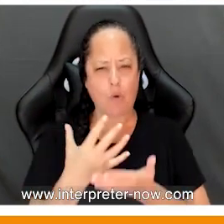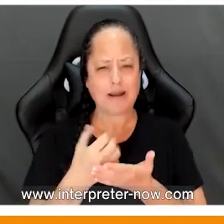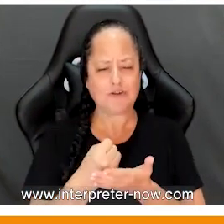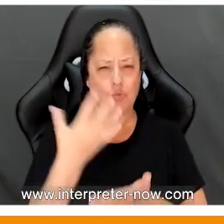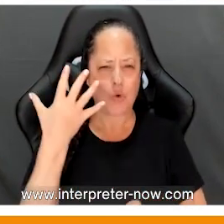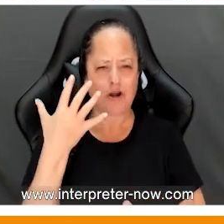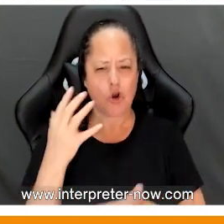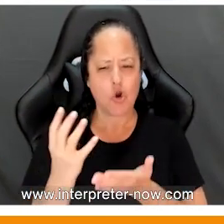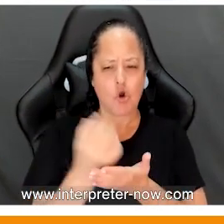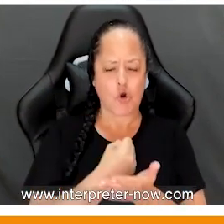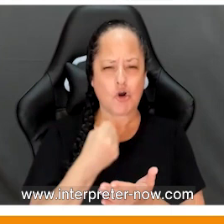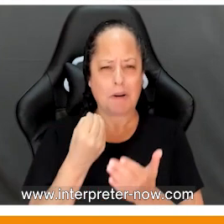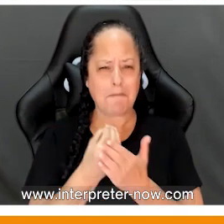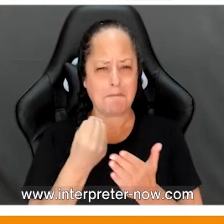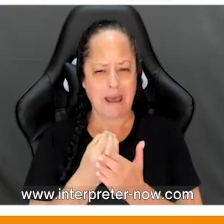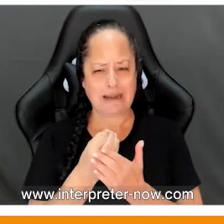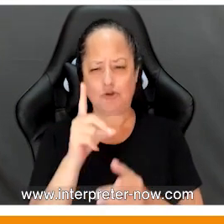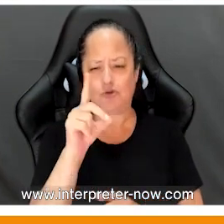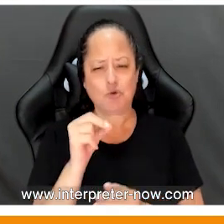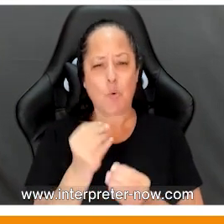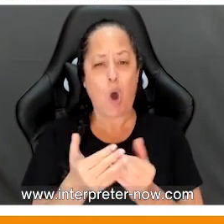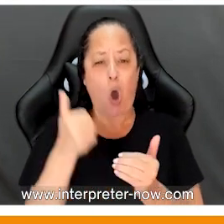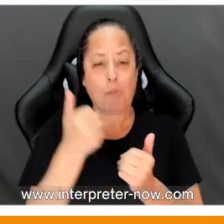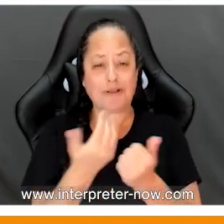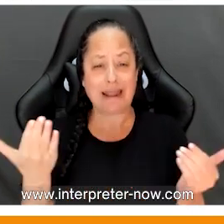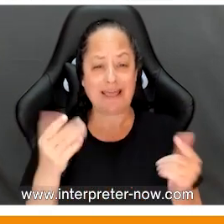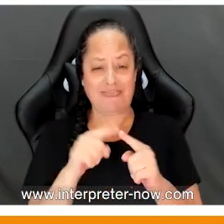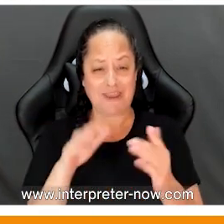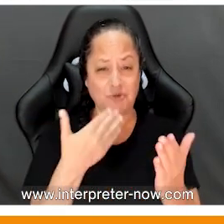and I was willing to do anything to get there, almost anything.